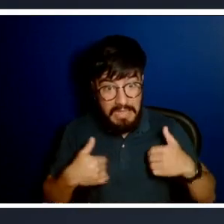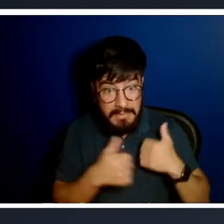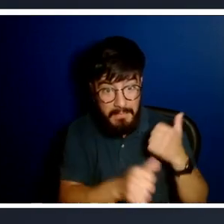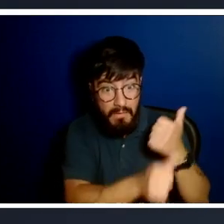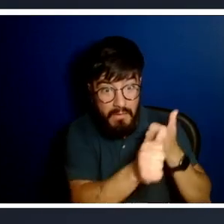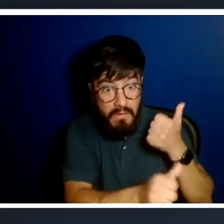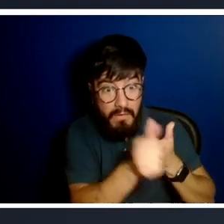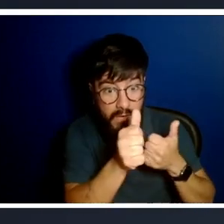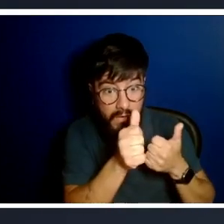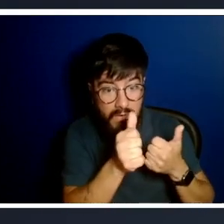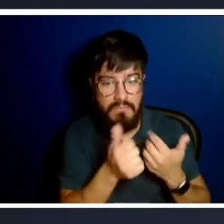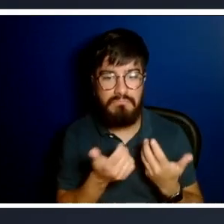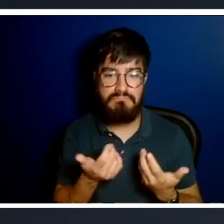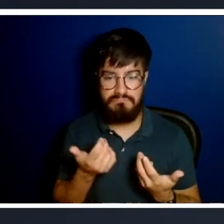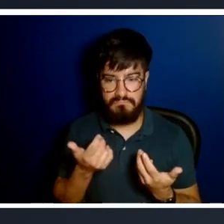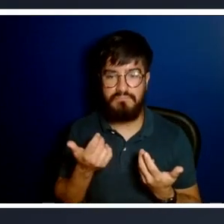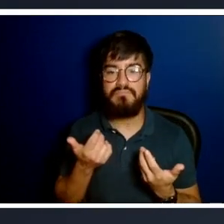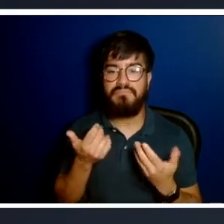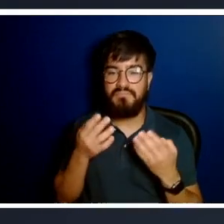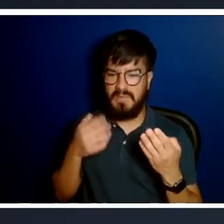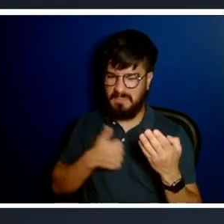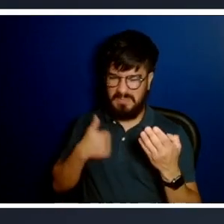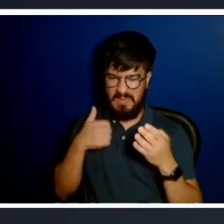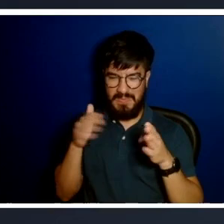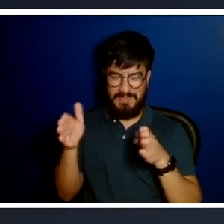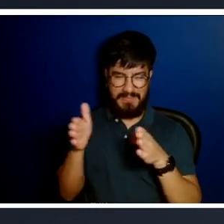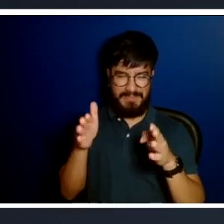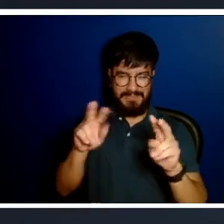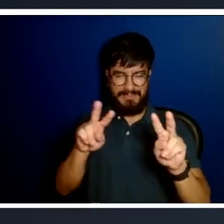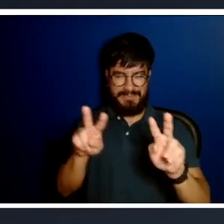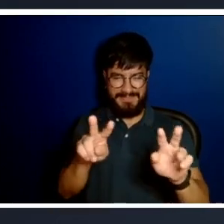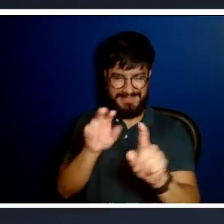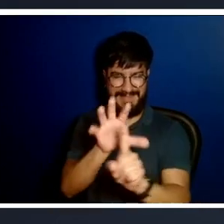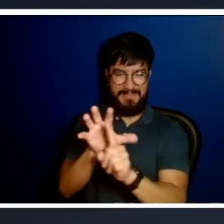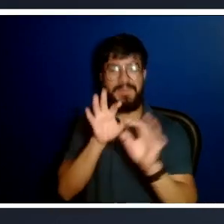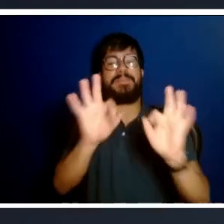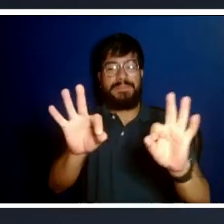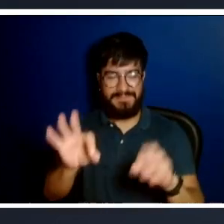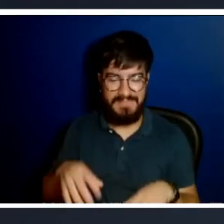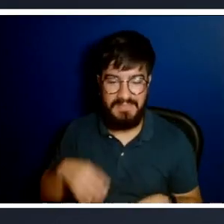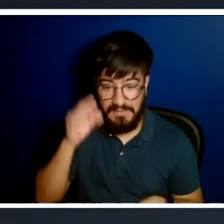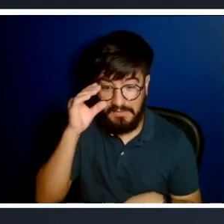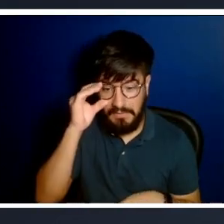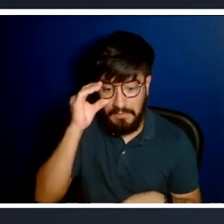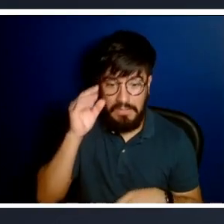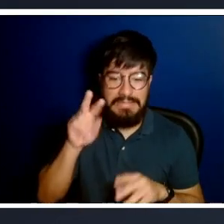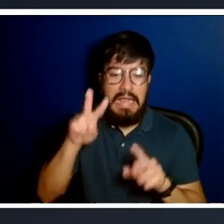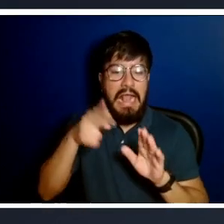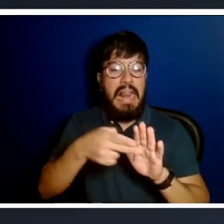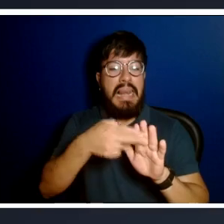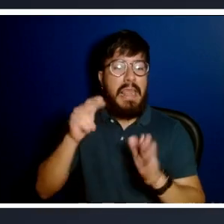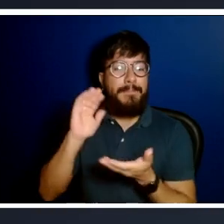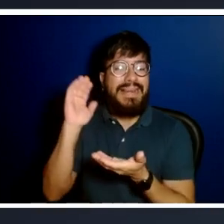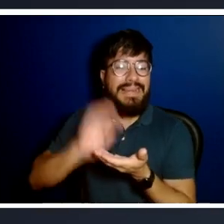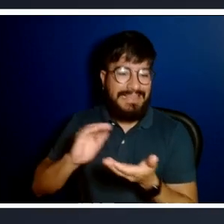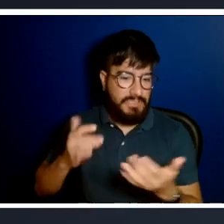going backwards. This camera goes backwards, is of least concern, so it is not endangered at all. So,